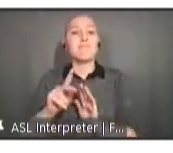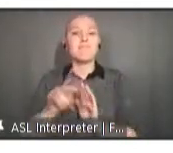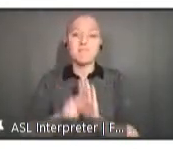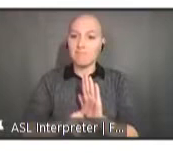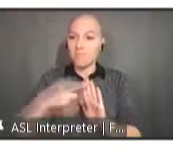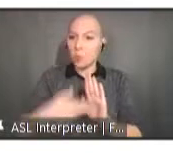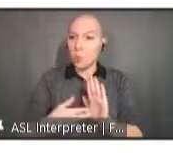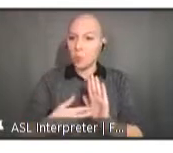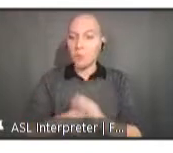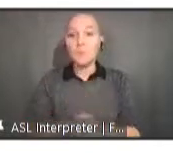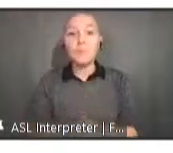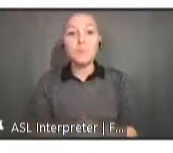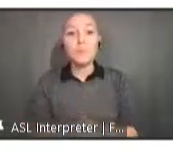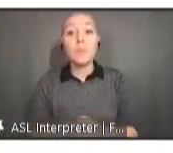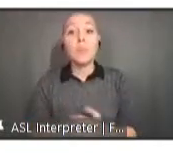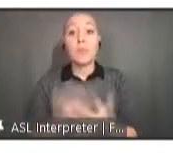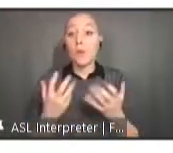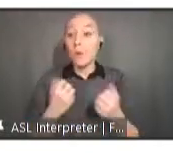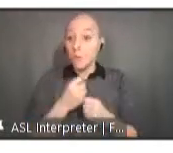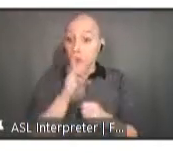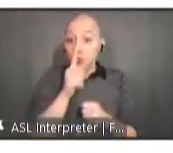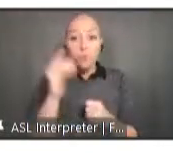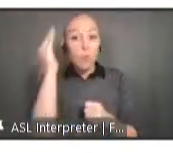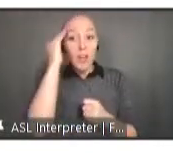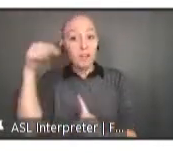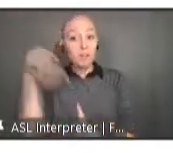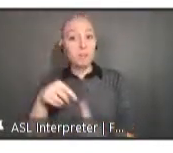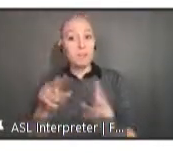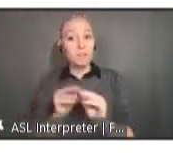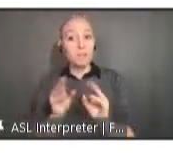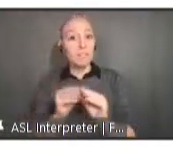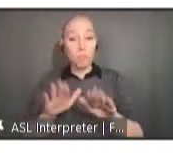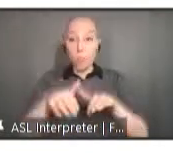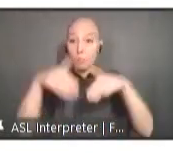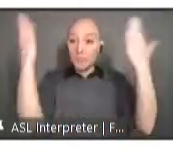everyone is aware that this is a public meeting and is being webcasted on the HHS website.